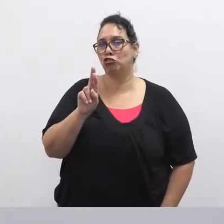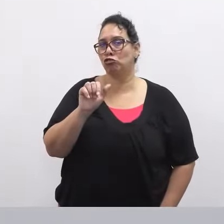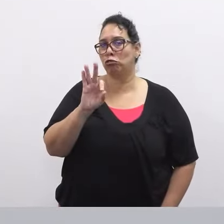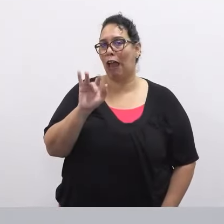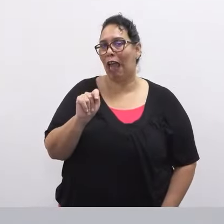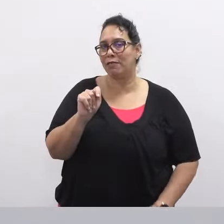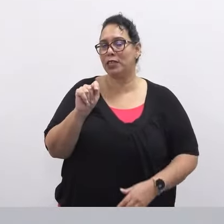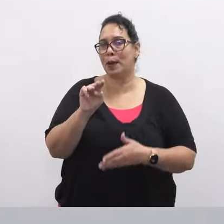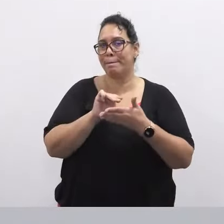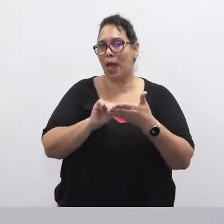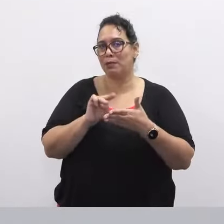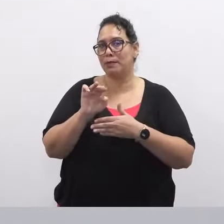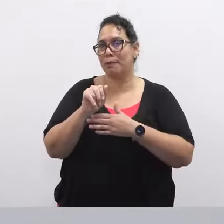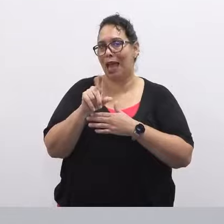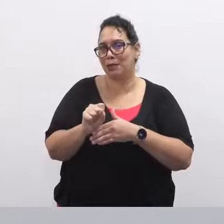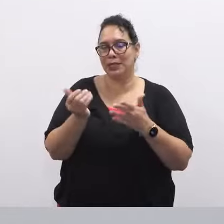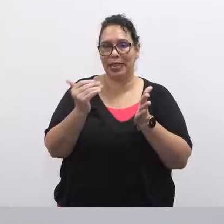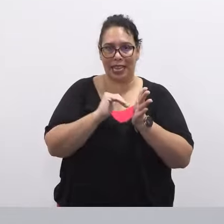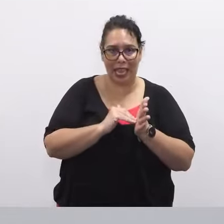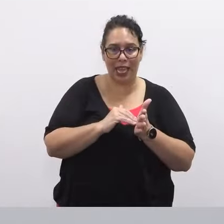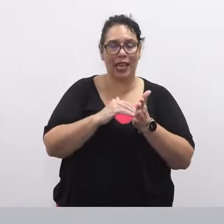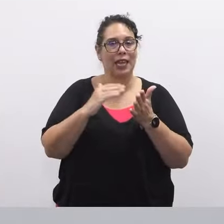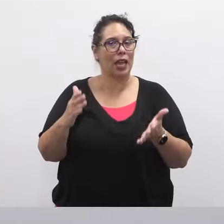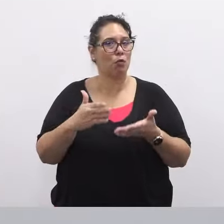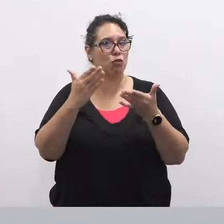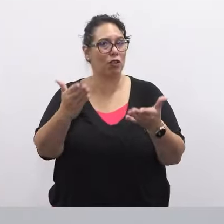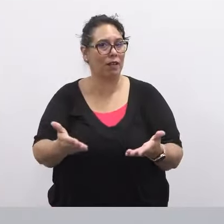and provide an update on our engagement efforts.